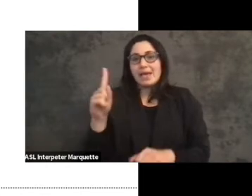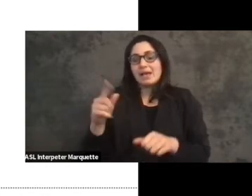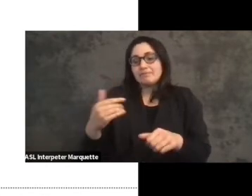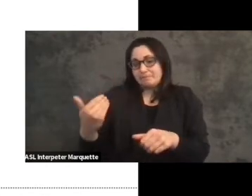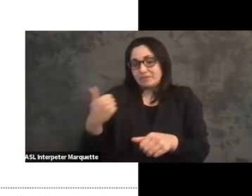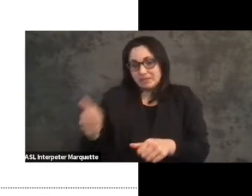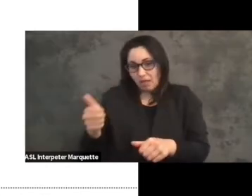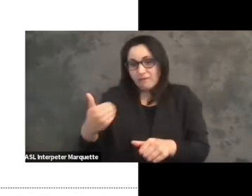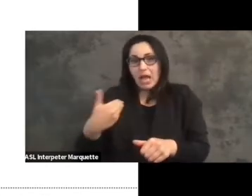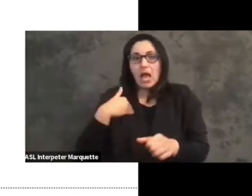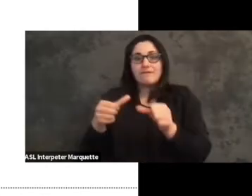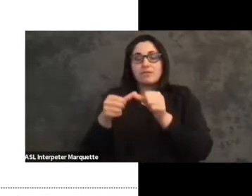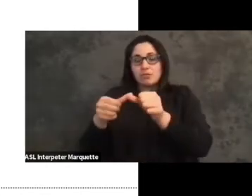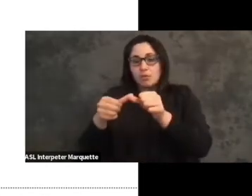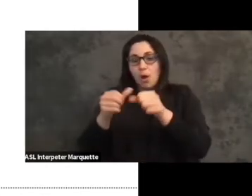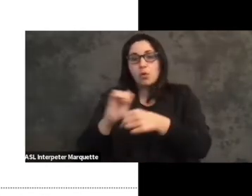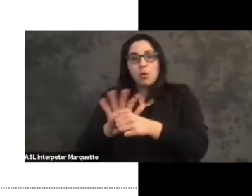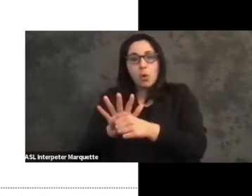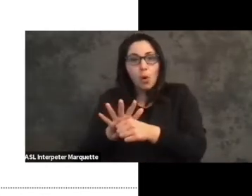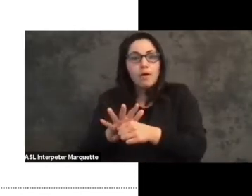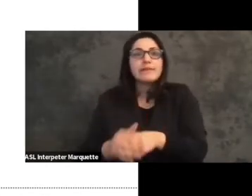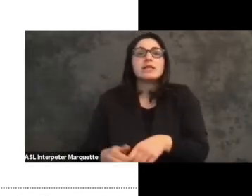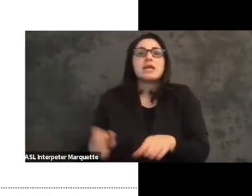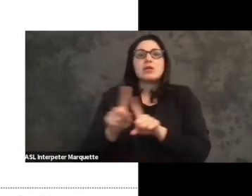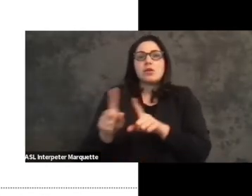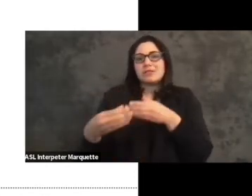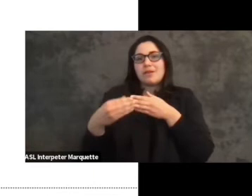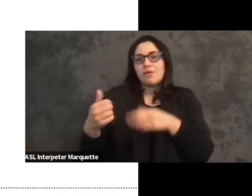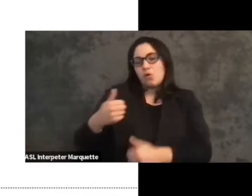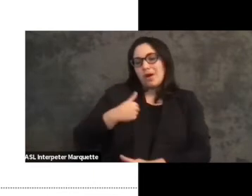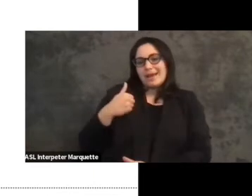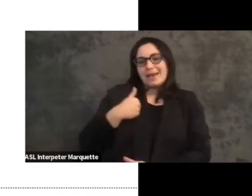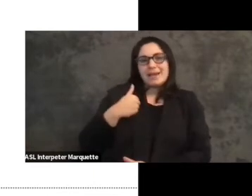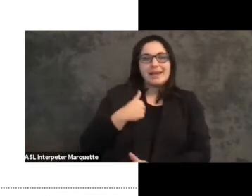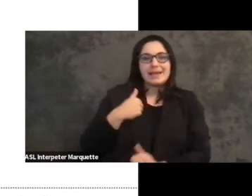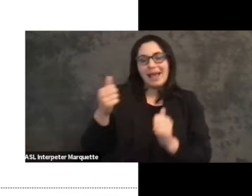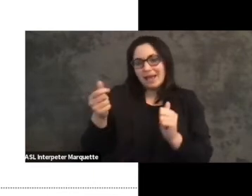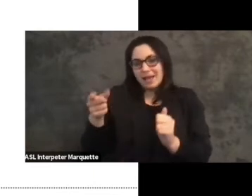Hannah Wei is a Long COVID researcher based in Canada, and is a person with Long COVID.